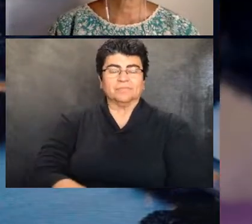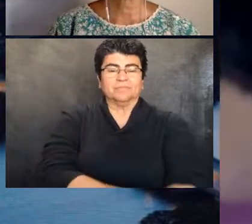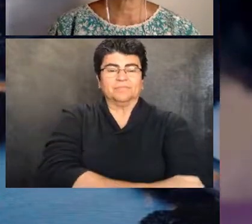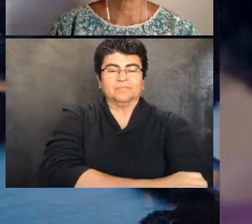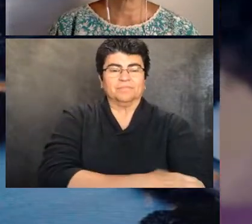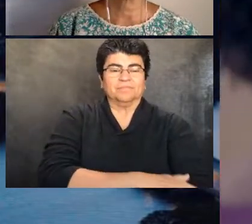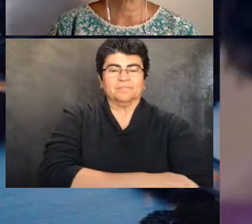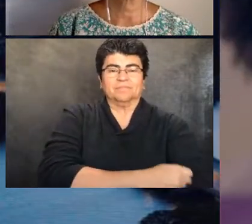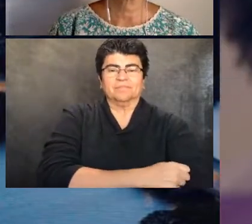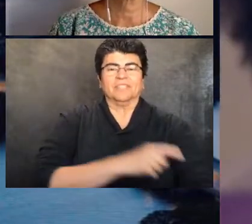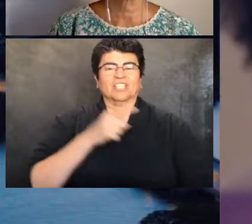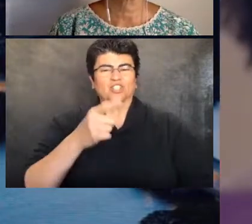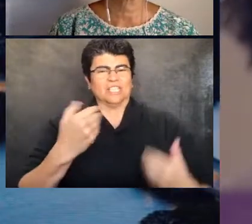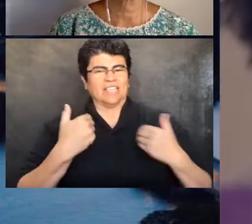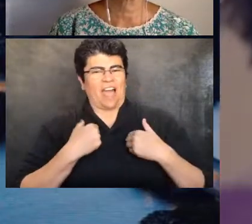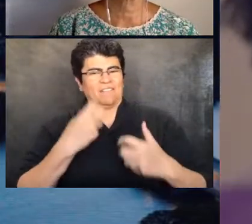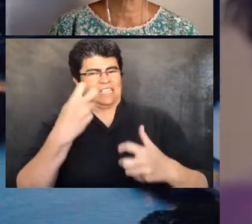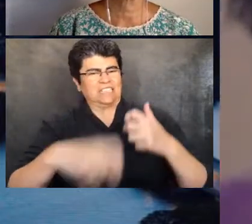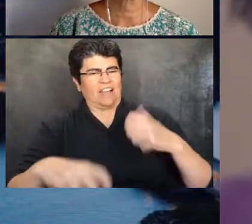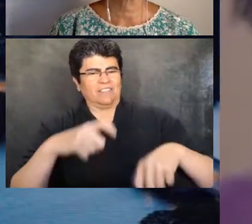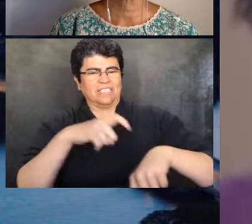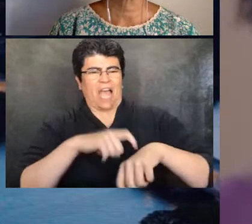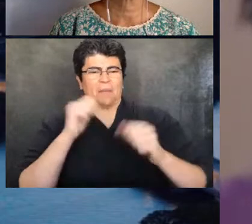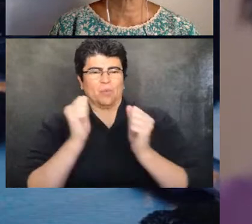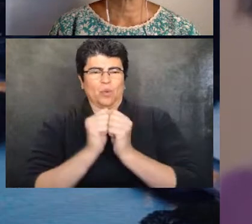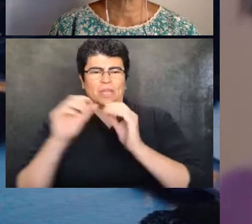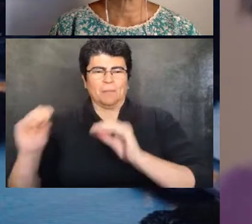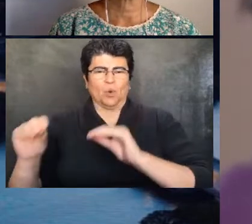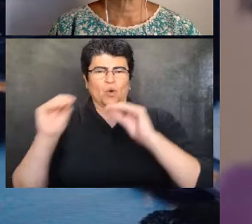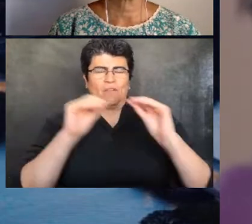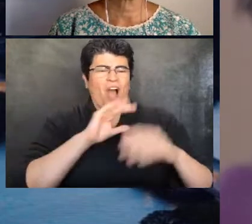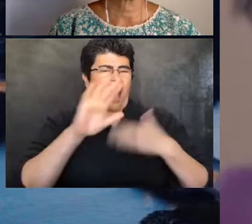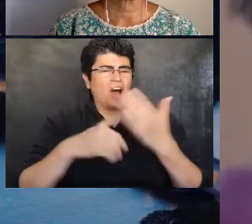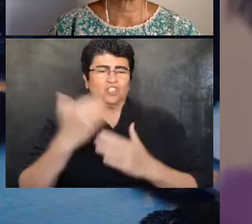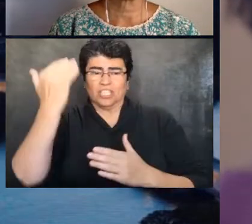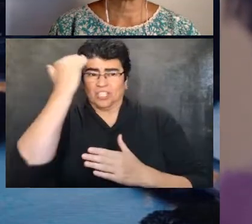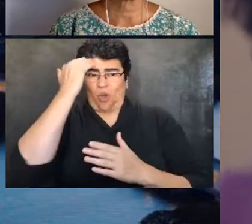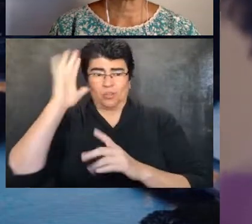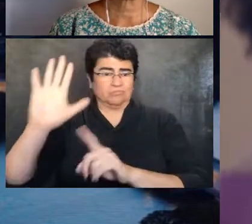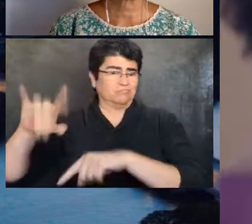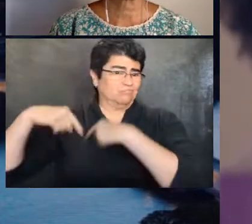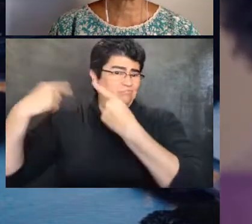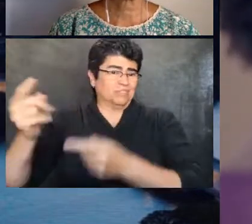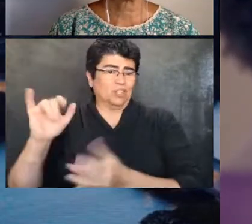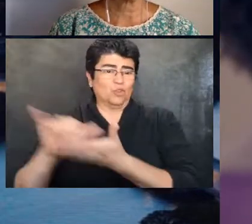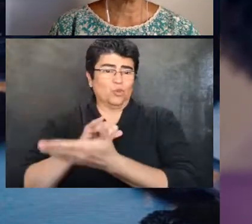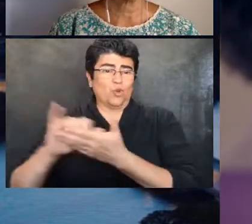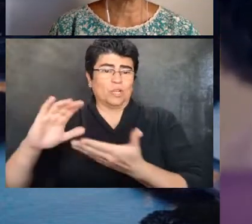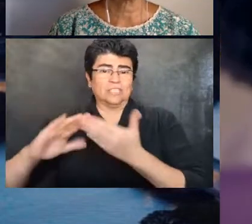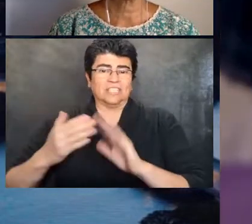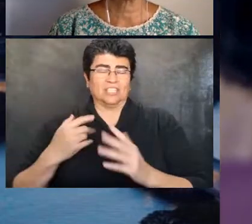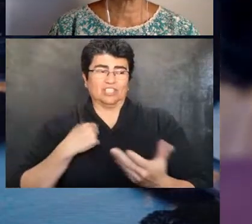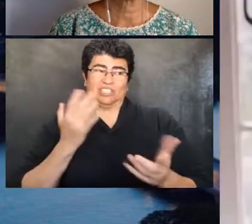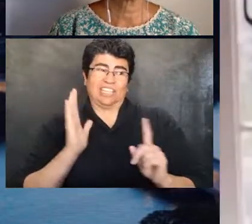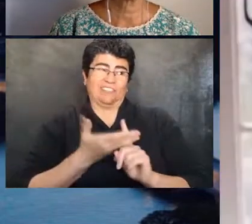She's having a tough time with the move. All she's ever known is New York City, she's convinced she won't find any friends out here.